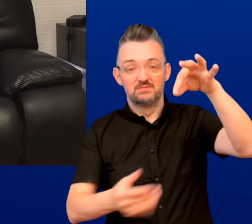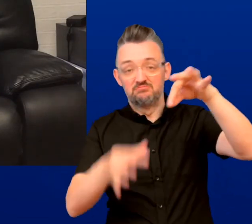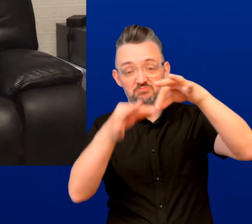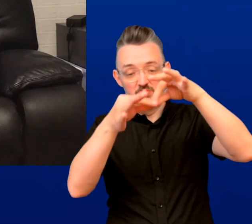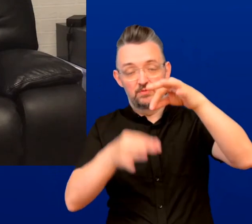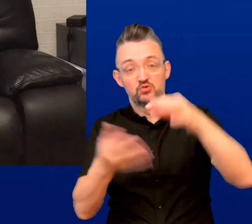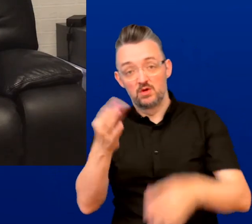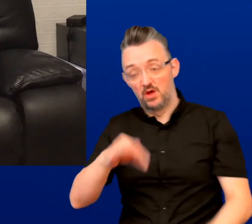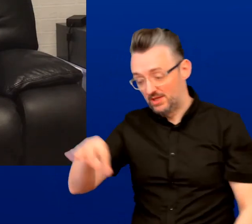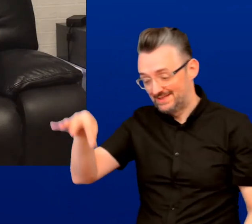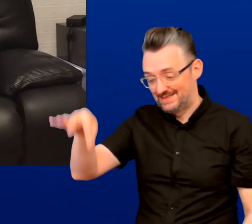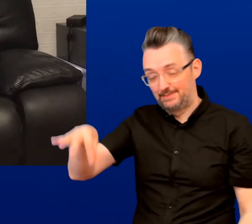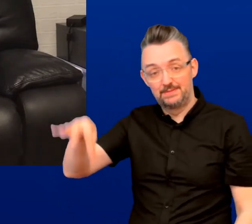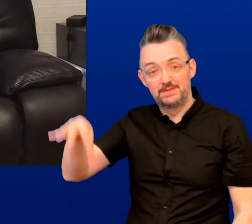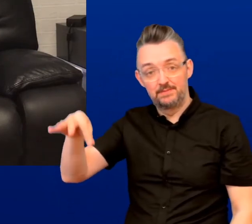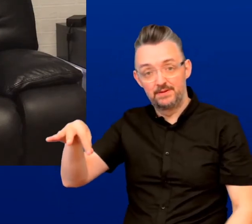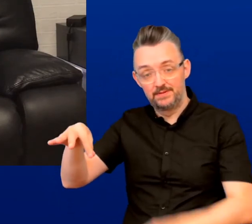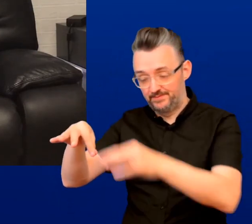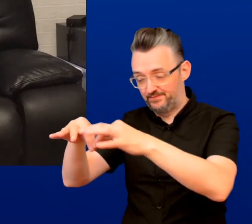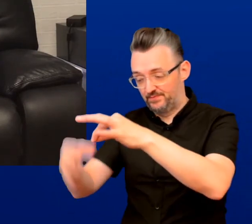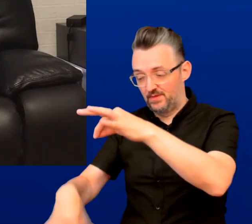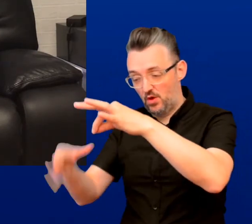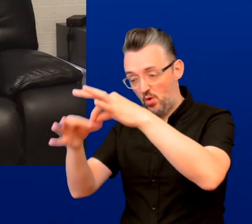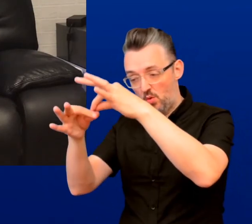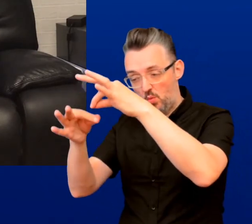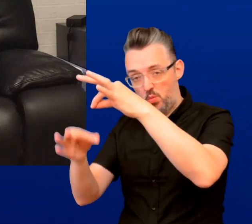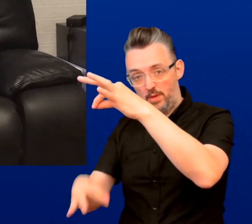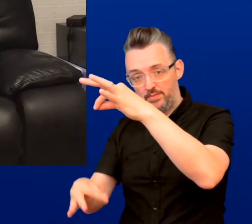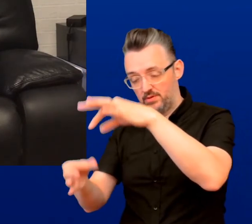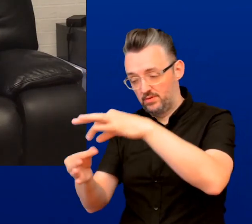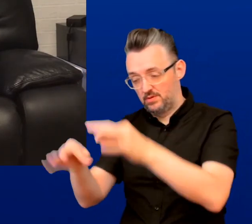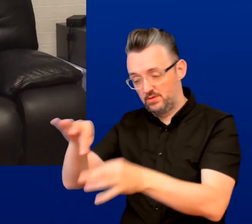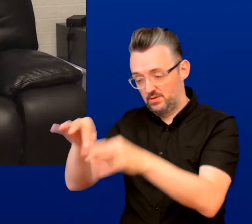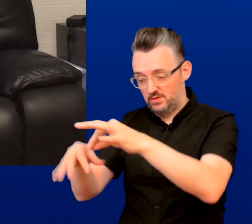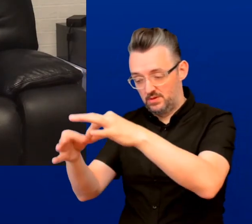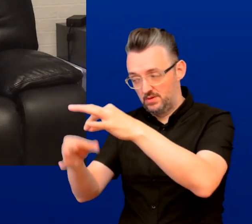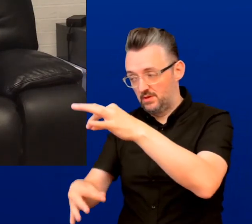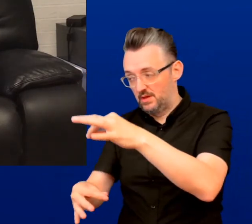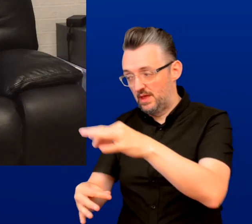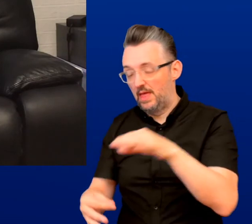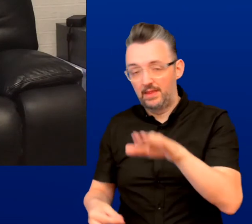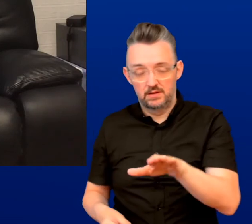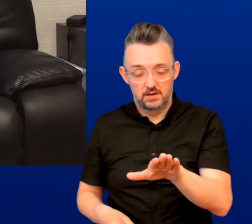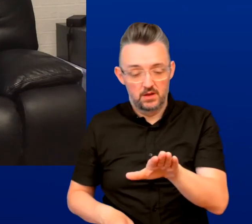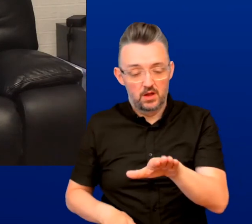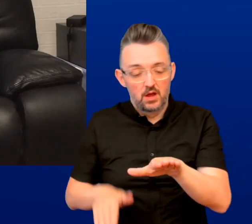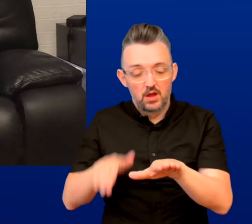Same thing, dip it in the glue wipe the glue off and then pat it in, overlapping